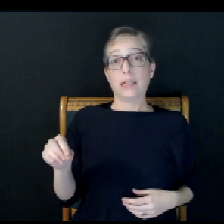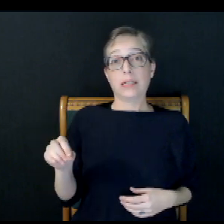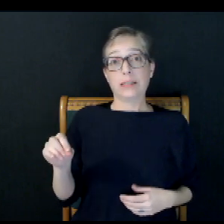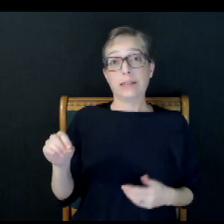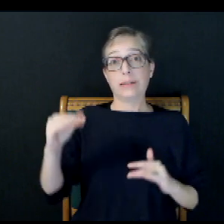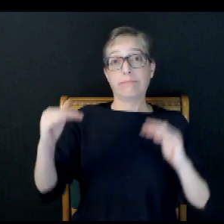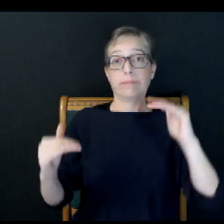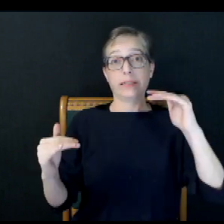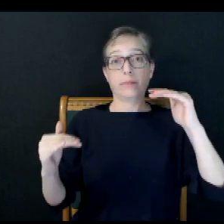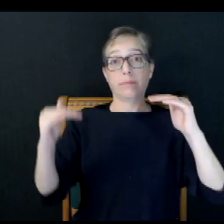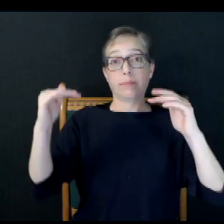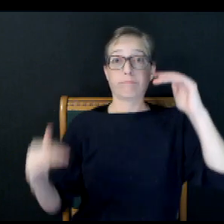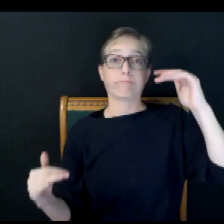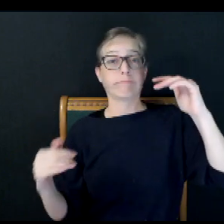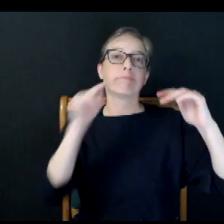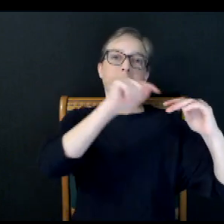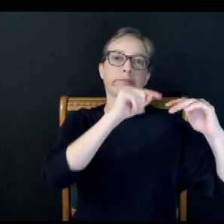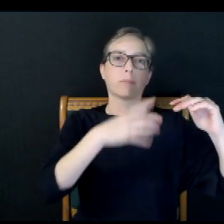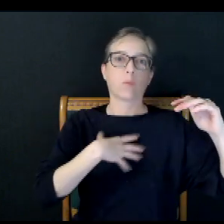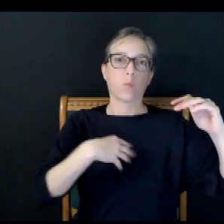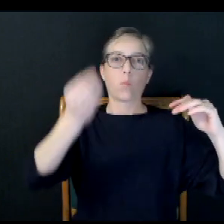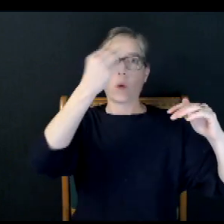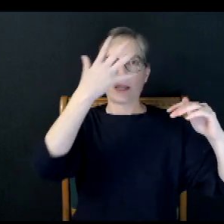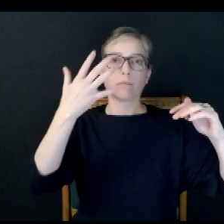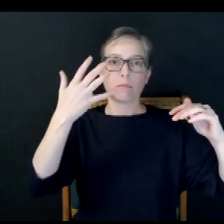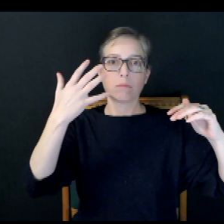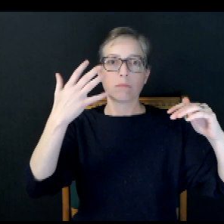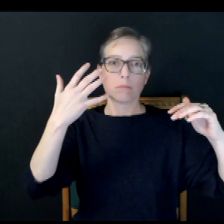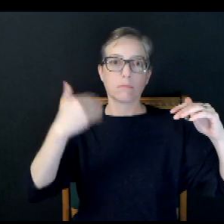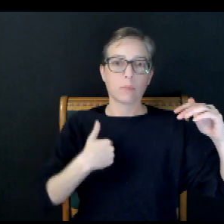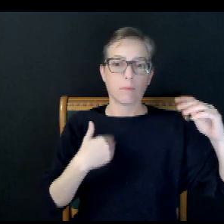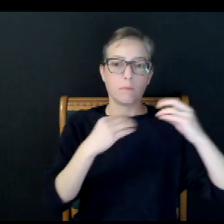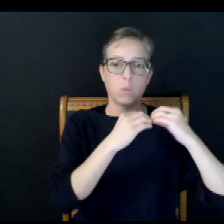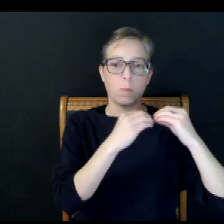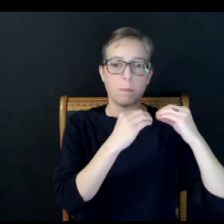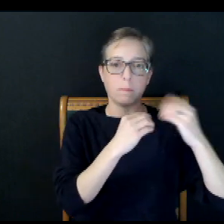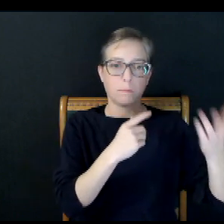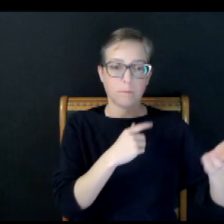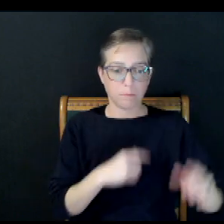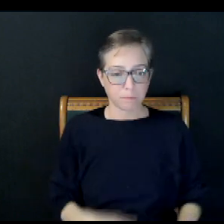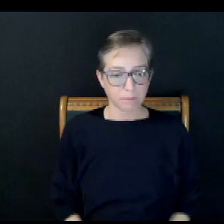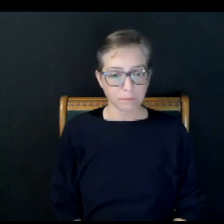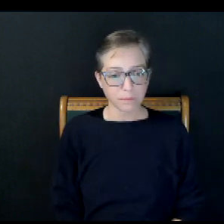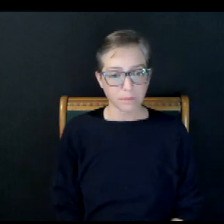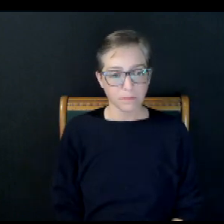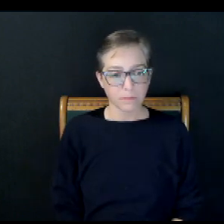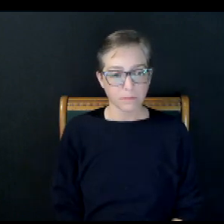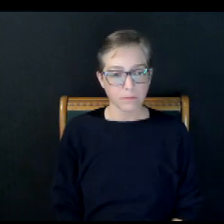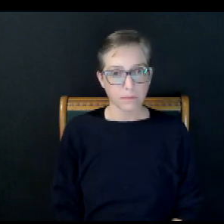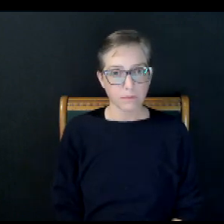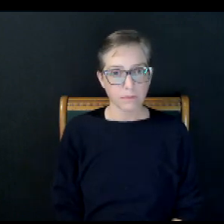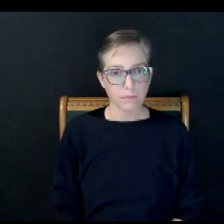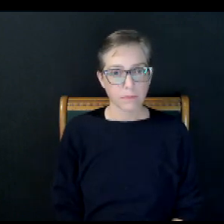Next slide, please. We wanted